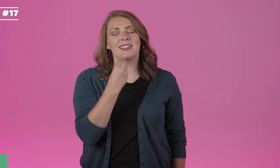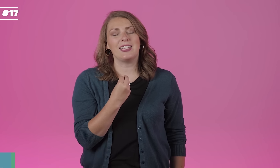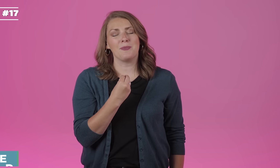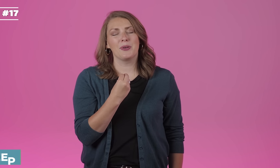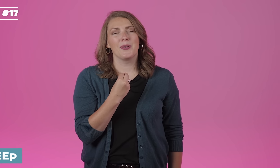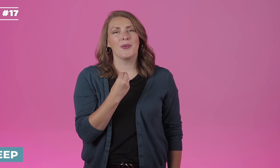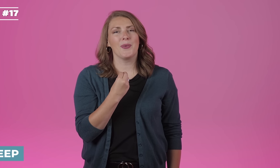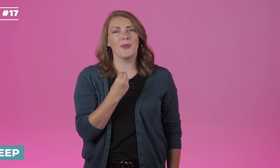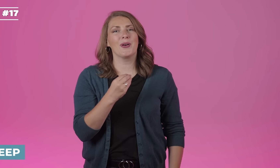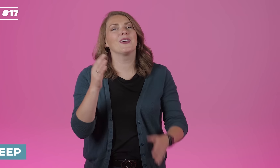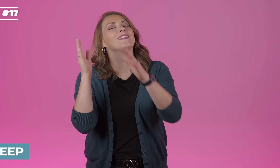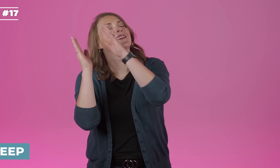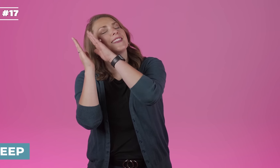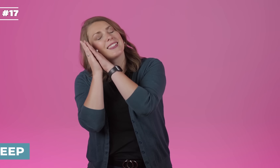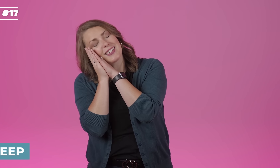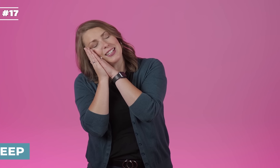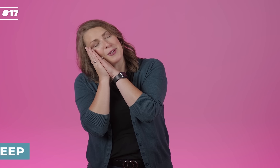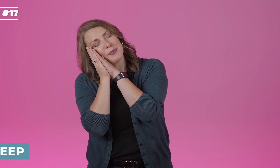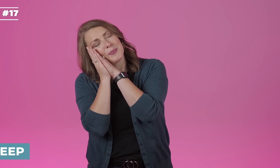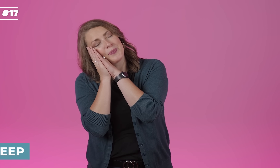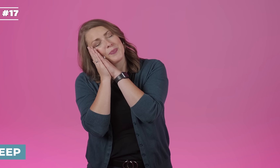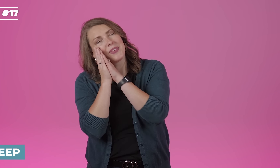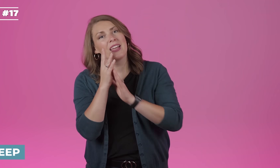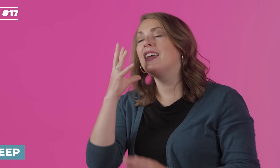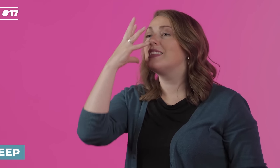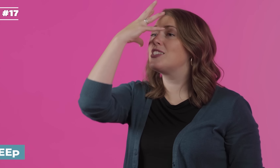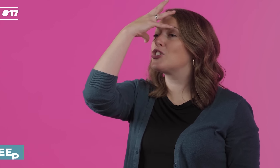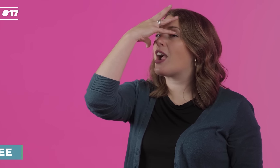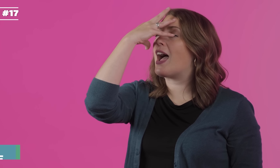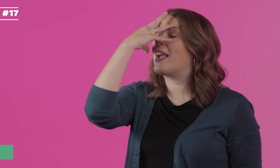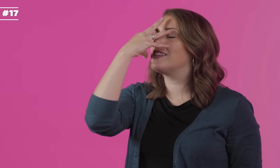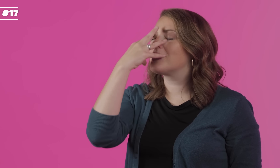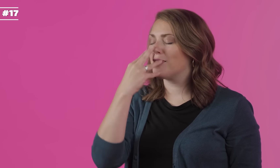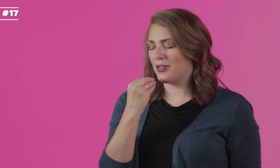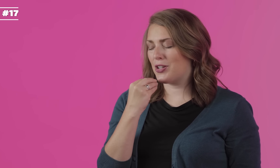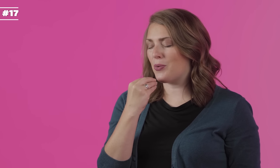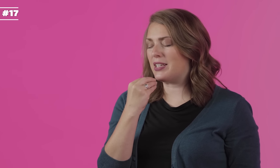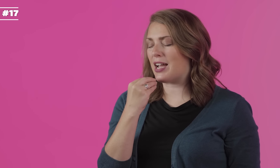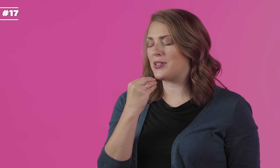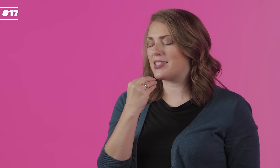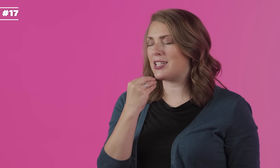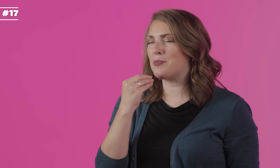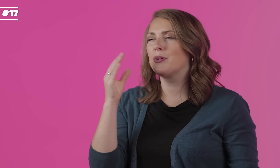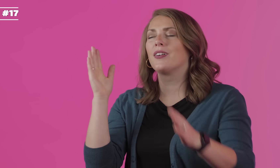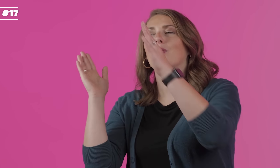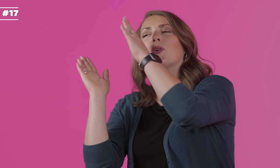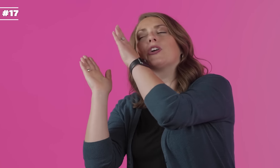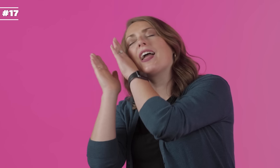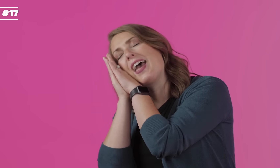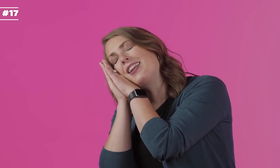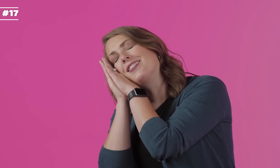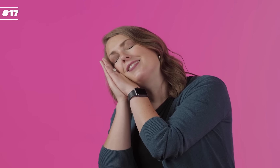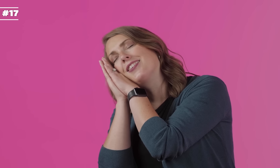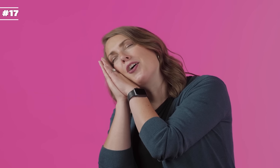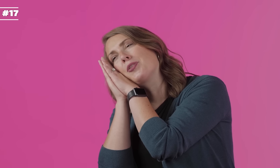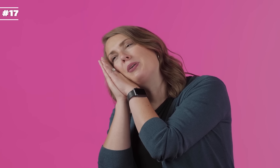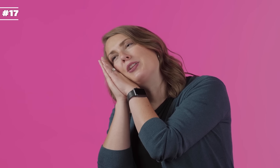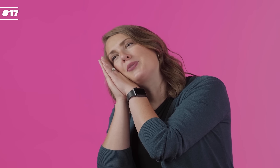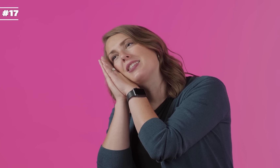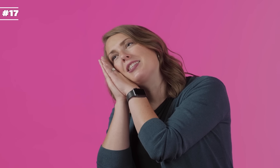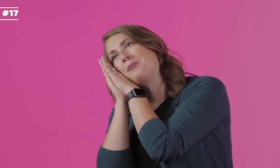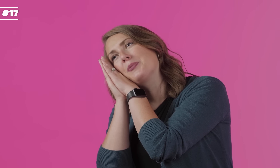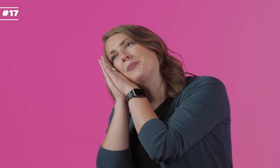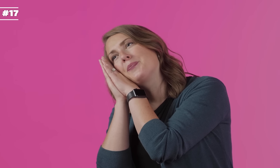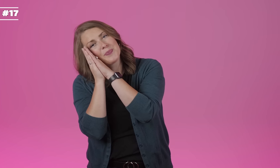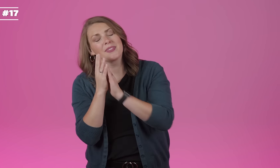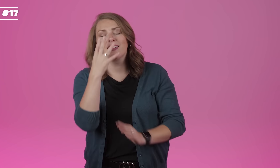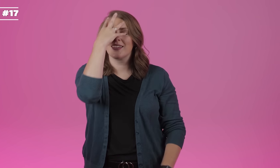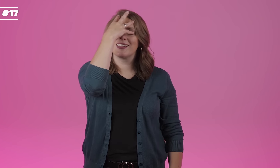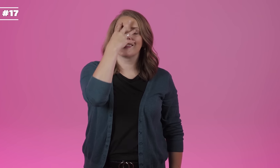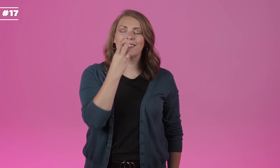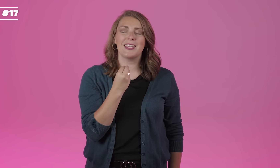'Sleep, or sleep,' this is your eyes going down to sleep or your head on the pillow to sleep 'sleep,